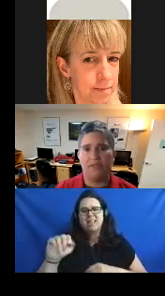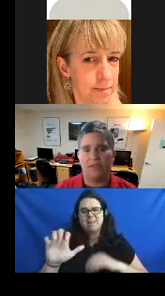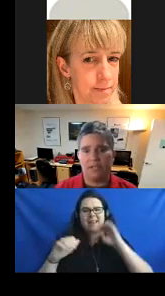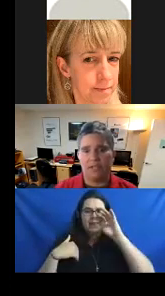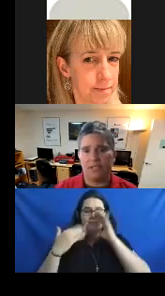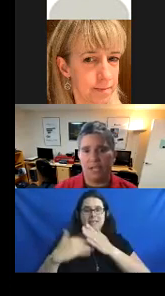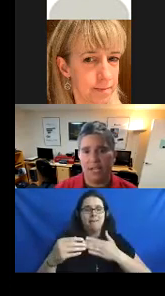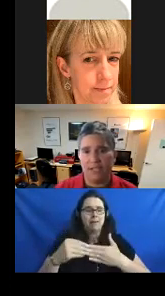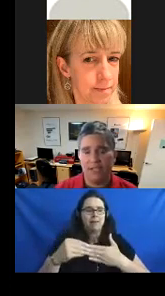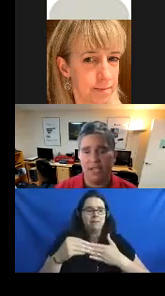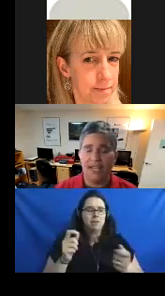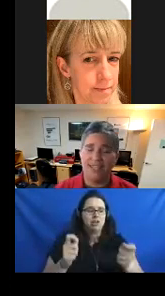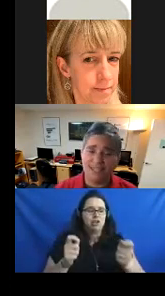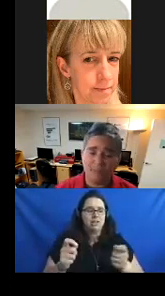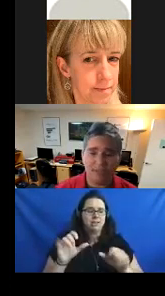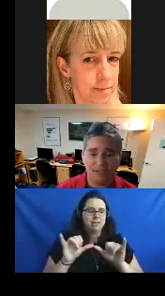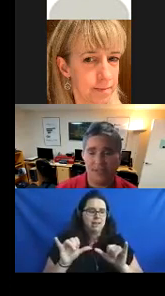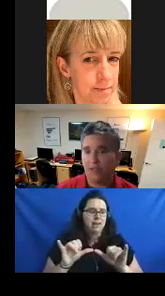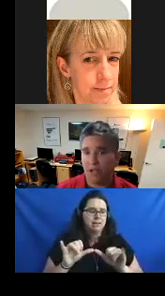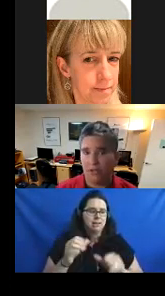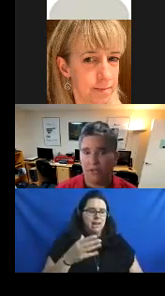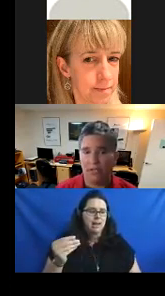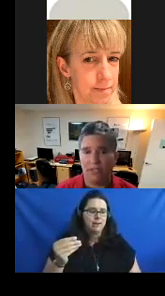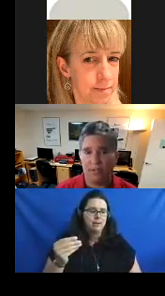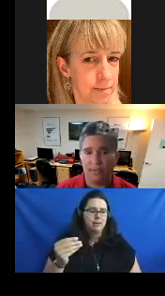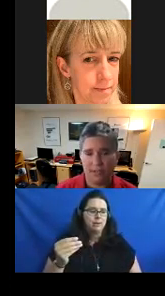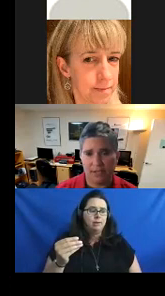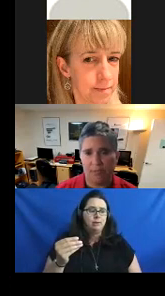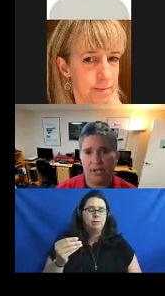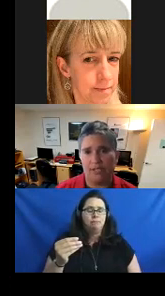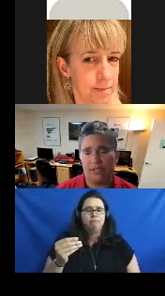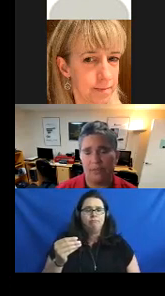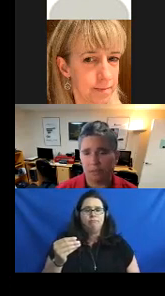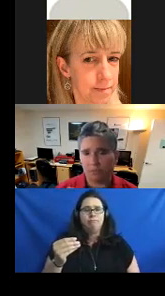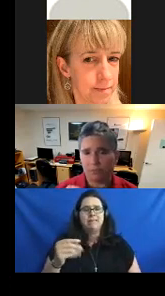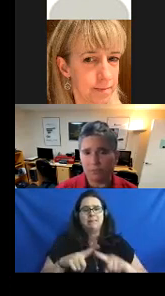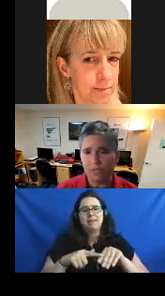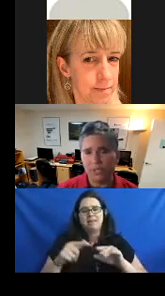ADJUST THE SIZE AND IN SOME INSTANCES THE COLOR. IT DEPENDS ON THE OPERATING SYSTEM.